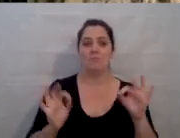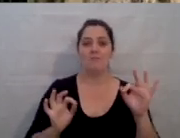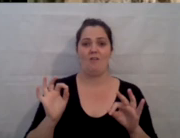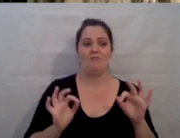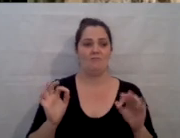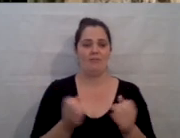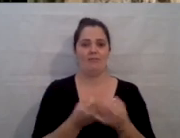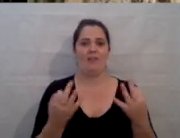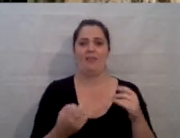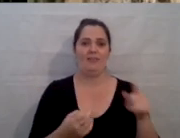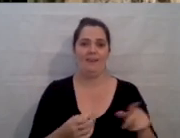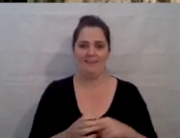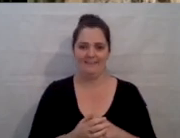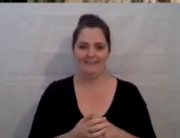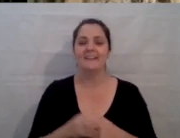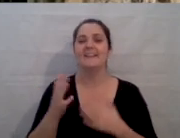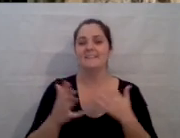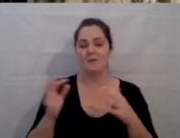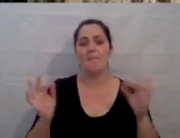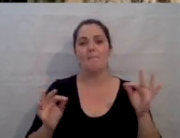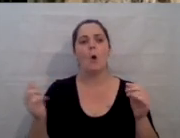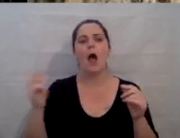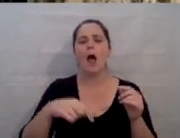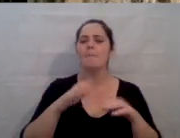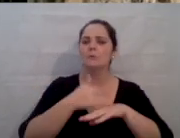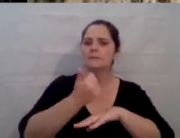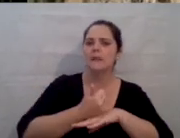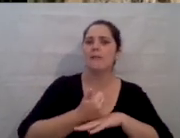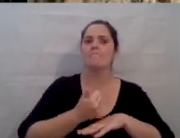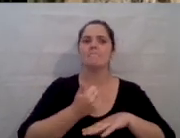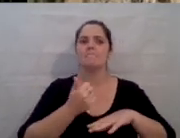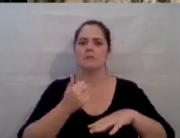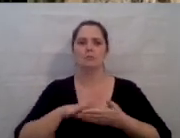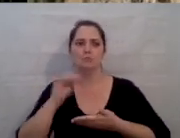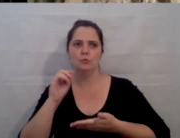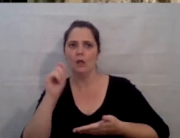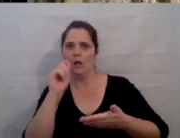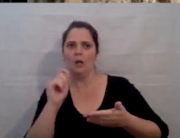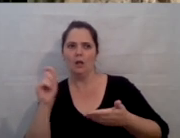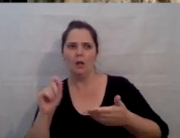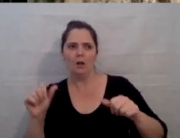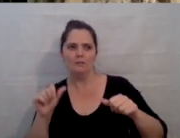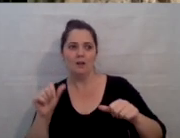the students would set up the basic framework of the pose and some of the details of the folds of the flesh and the model would leave and the